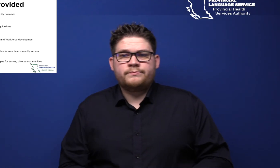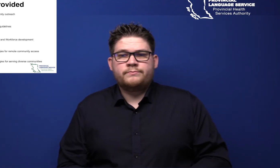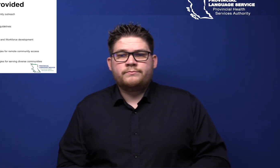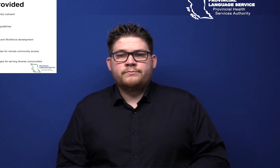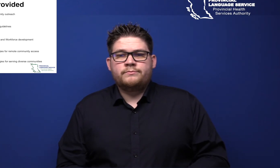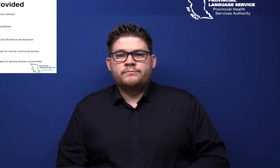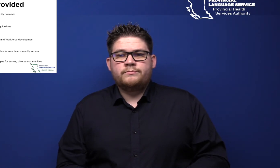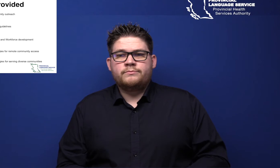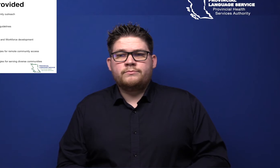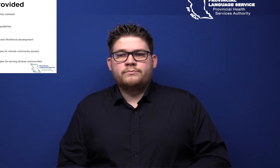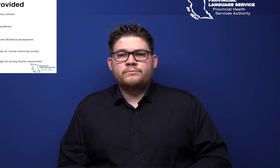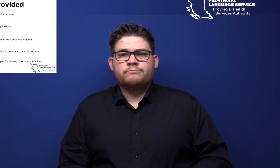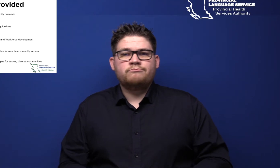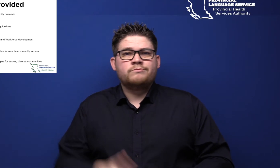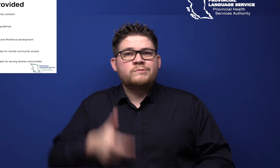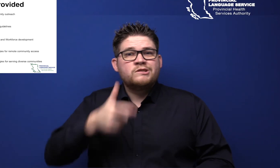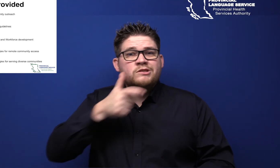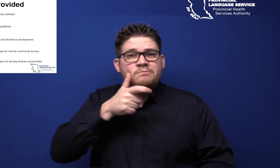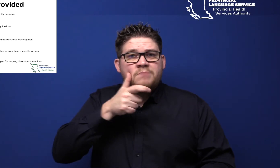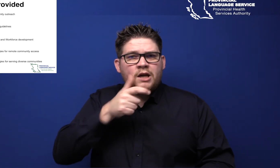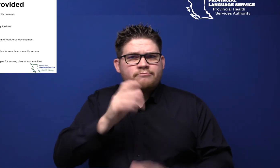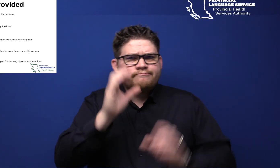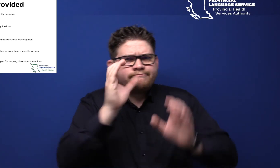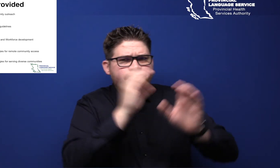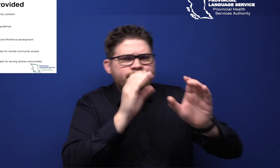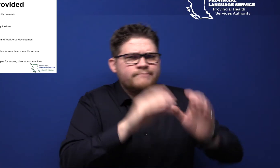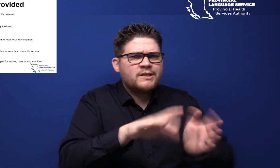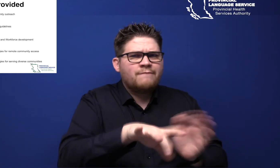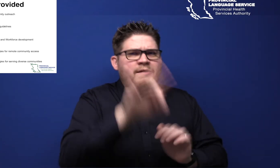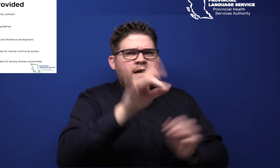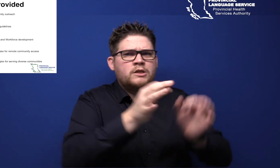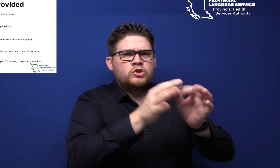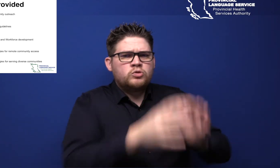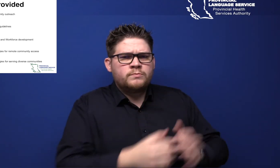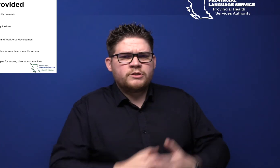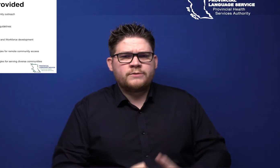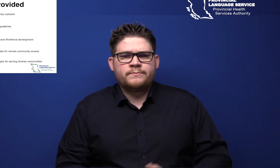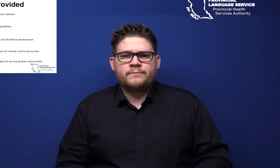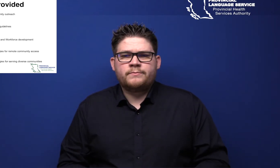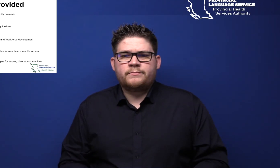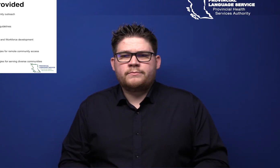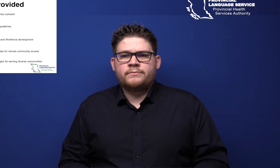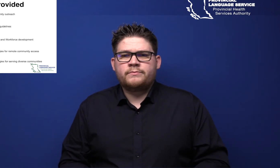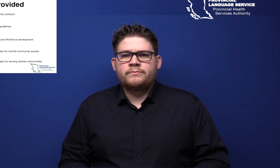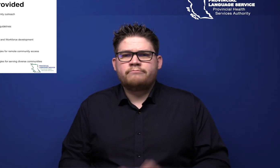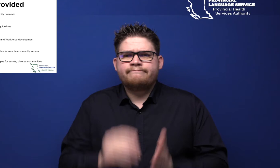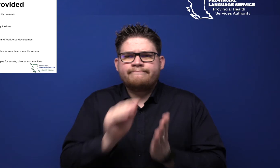DISPATCH LOOKING FOR INTERPRETERS.